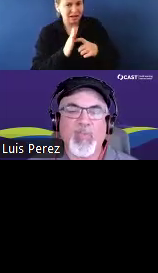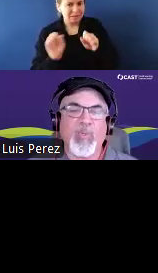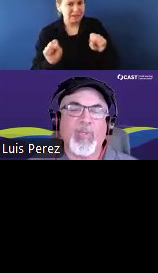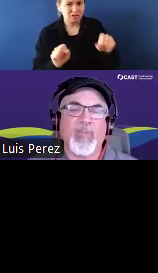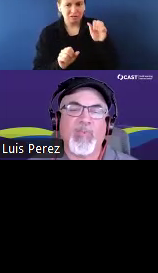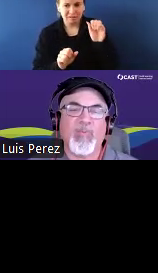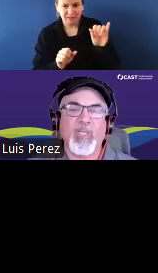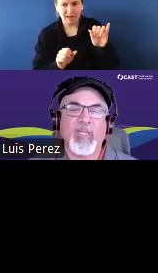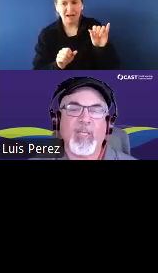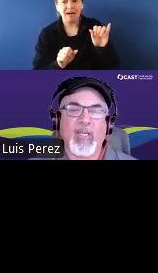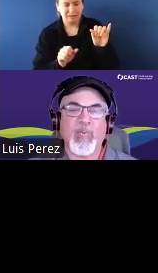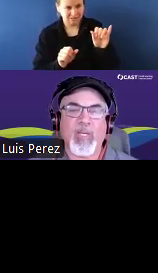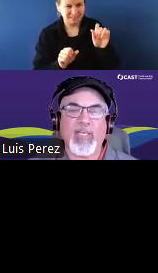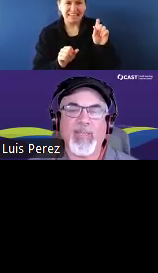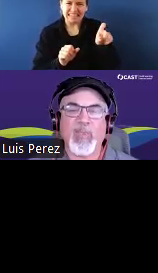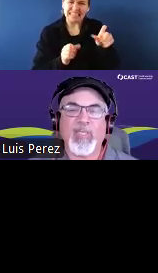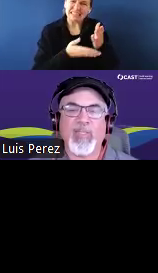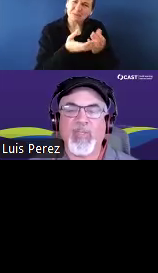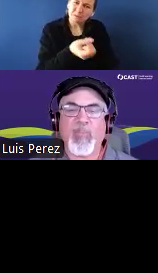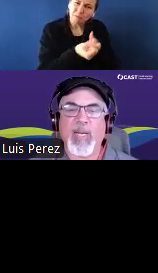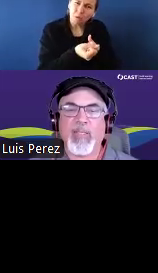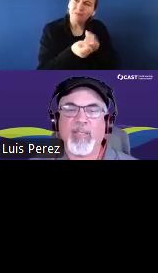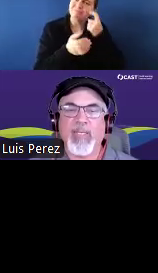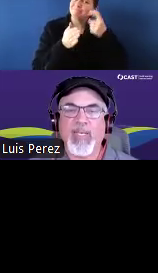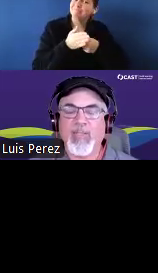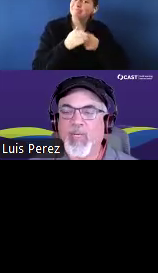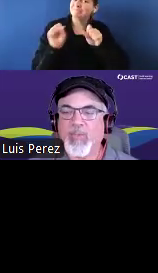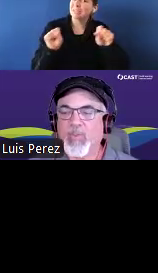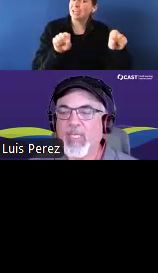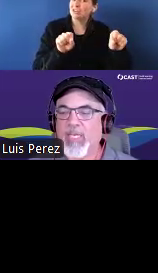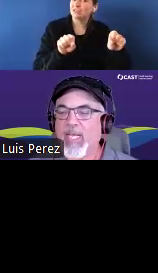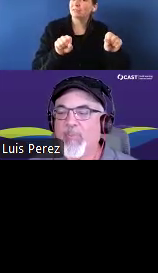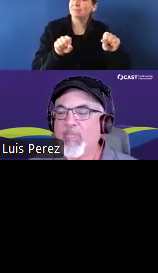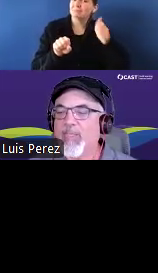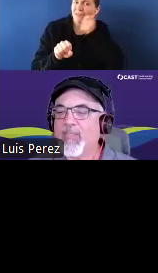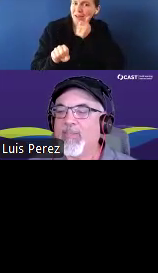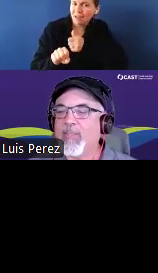support to really realize that potential in practice. And so I was really happy to see